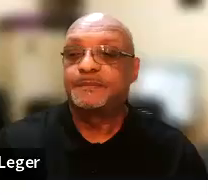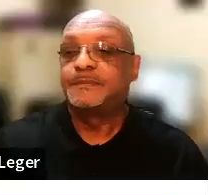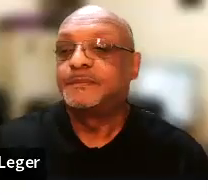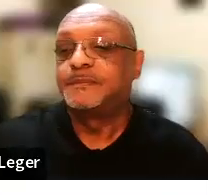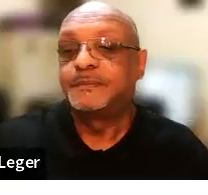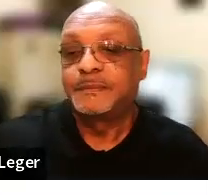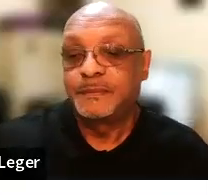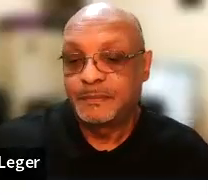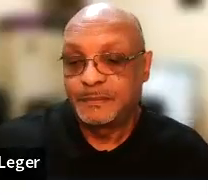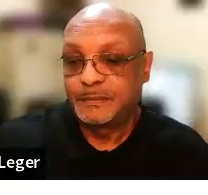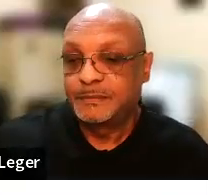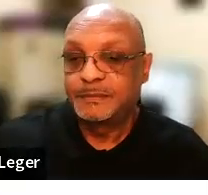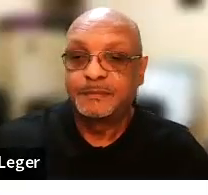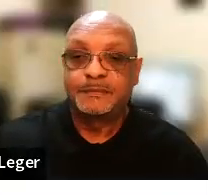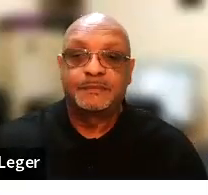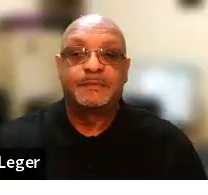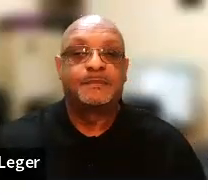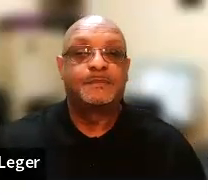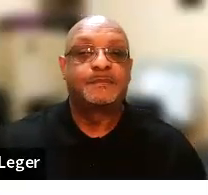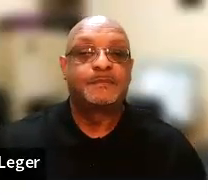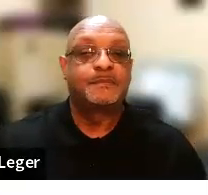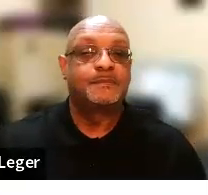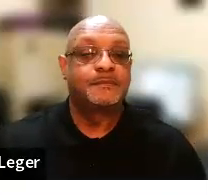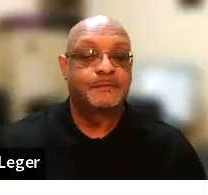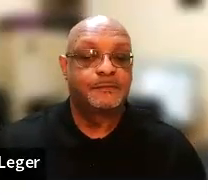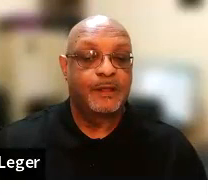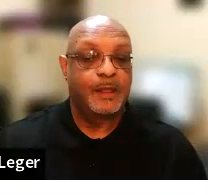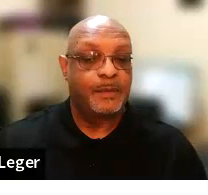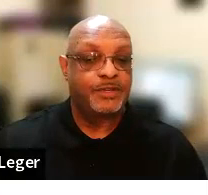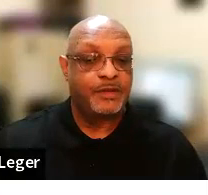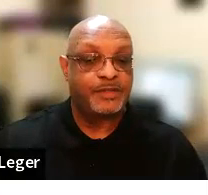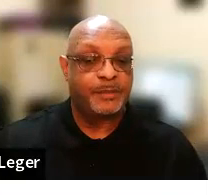Okay. You may just wanna change it. To where it's only showing the current slide.